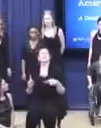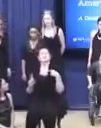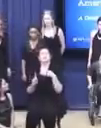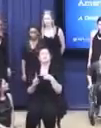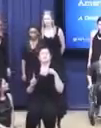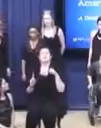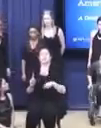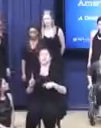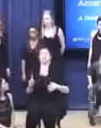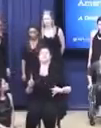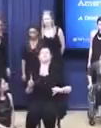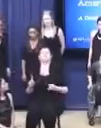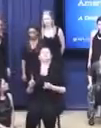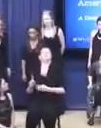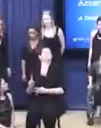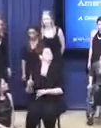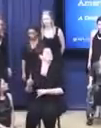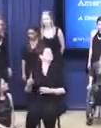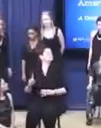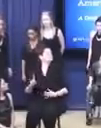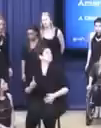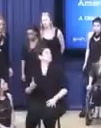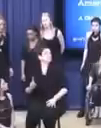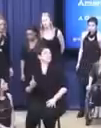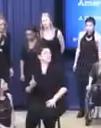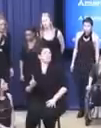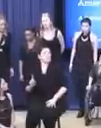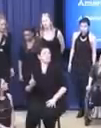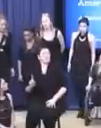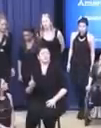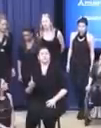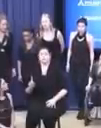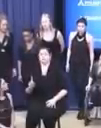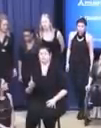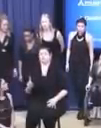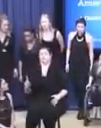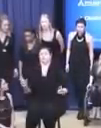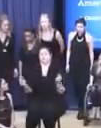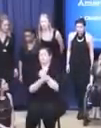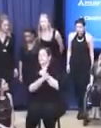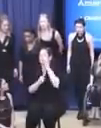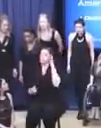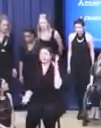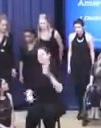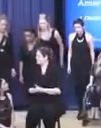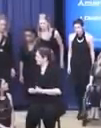She must. Love her husband.